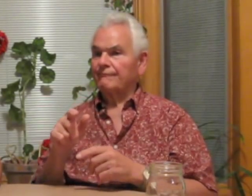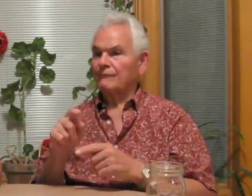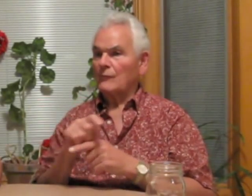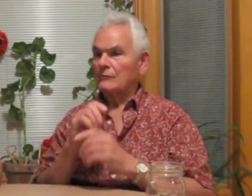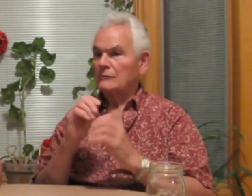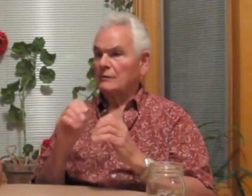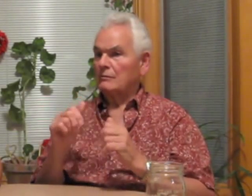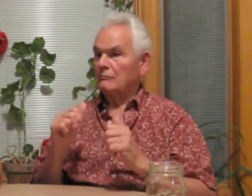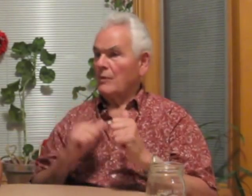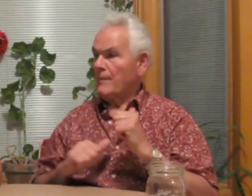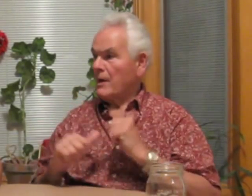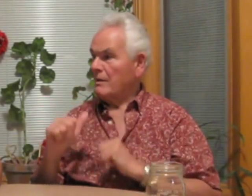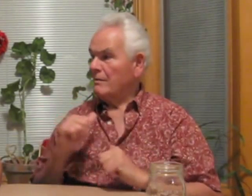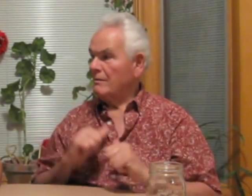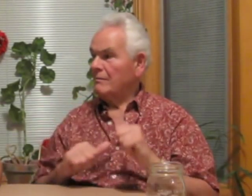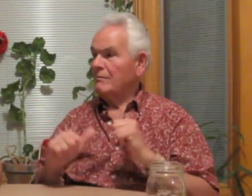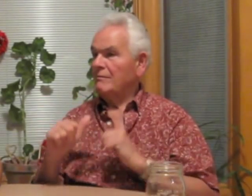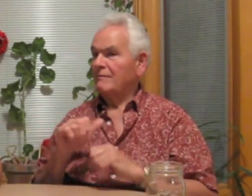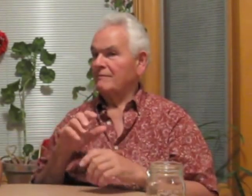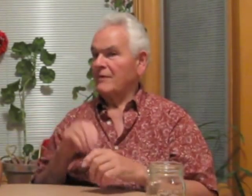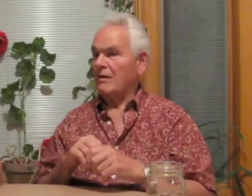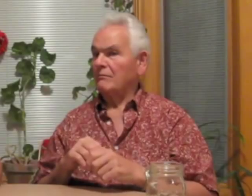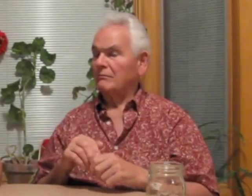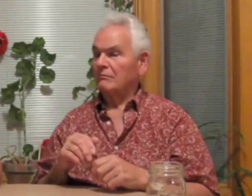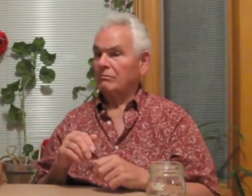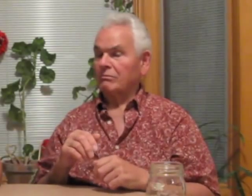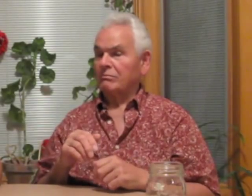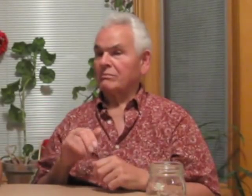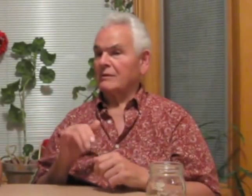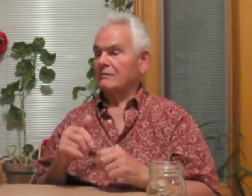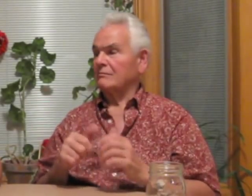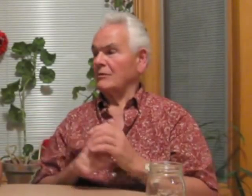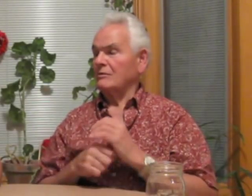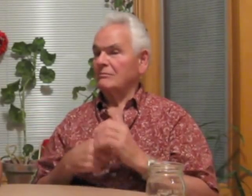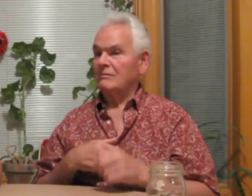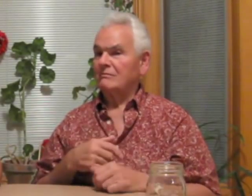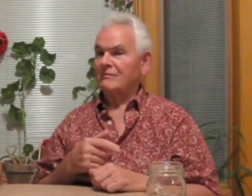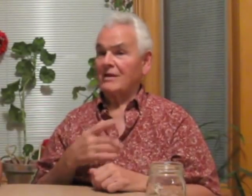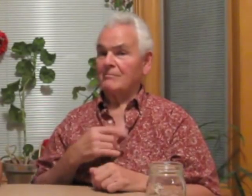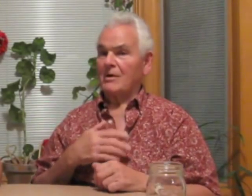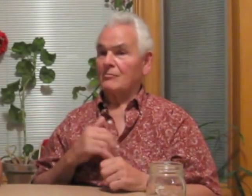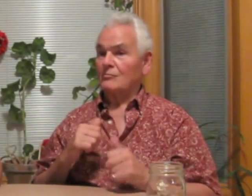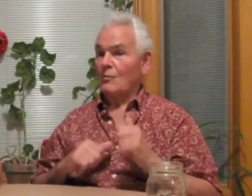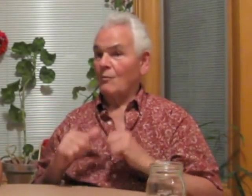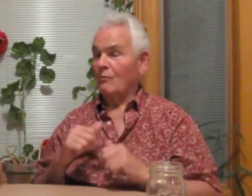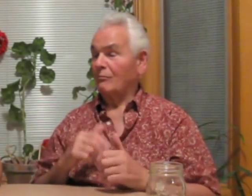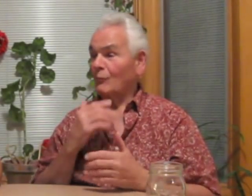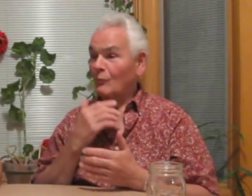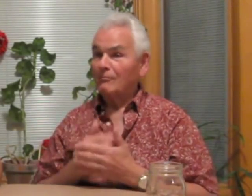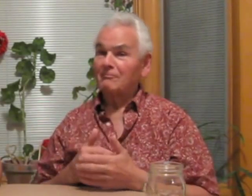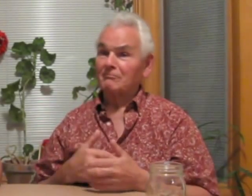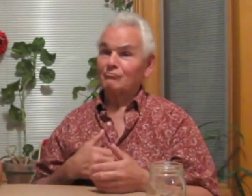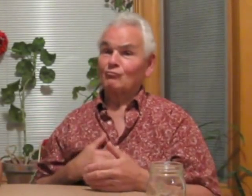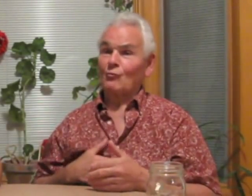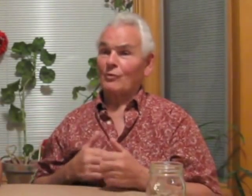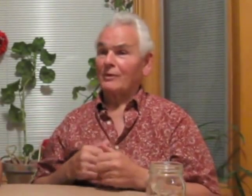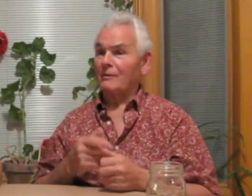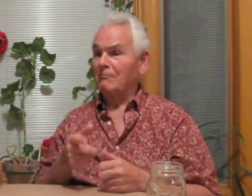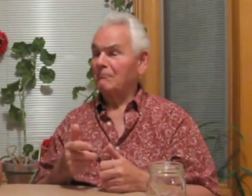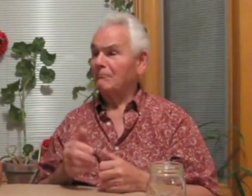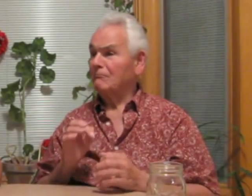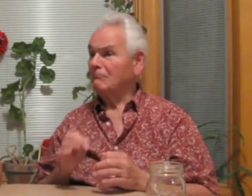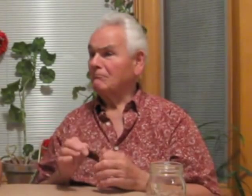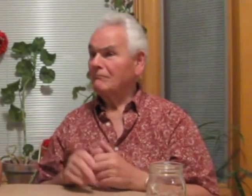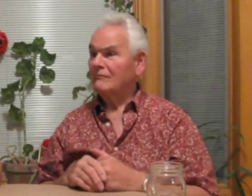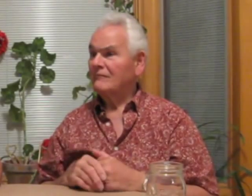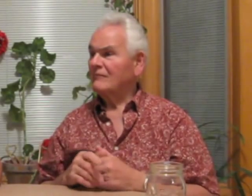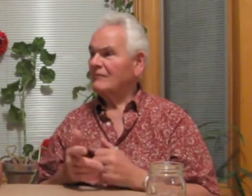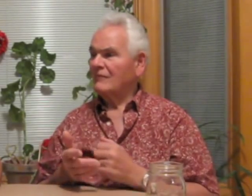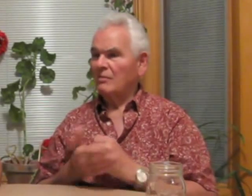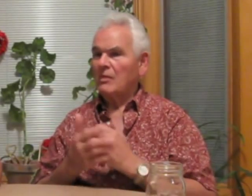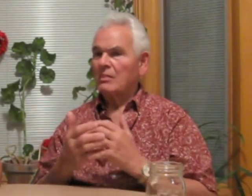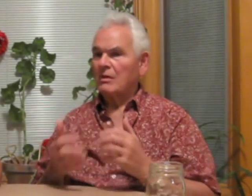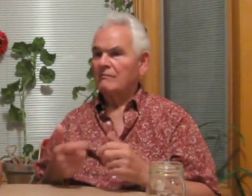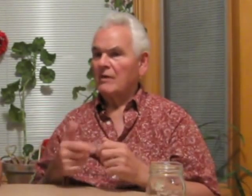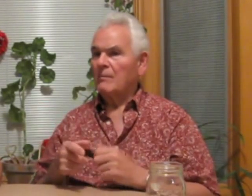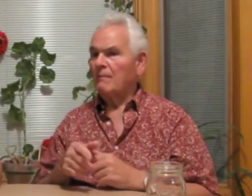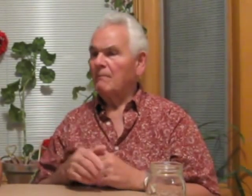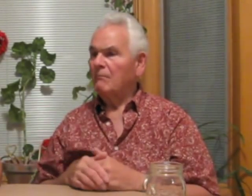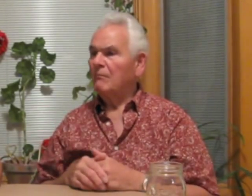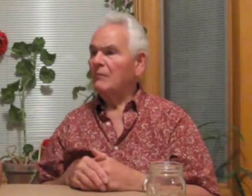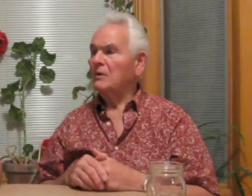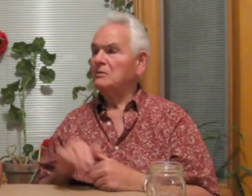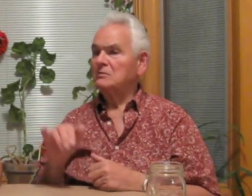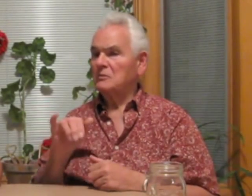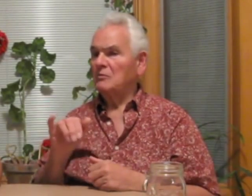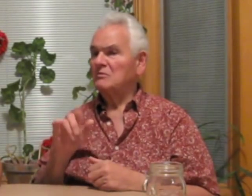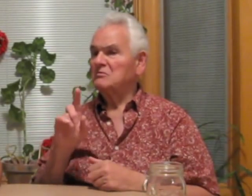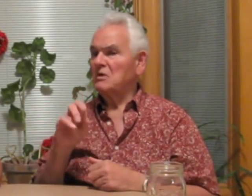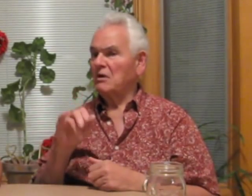Mr. Davila used to teach drama and he impressed me. He liked my show. I enjoyed having him and I got a lot of help from him.